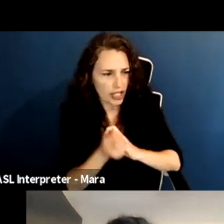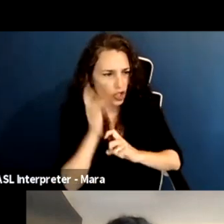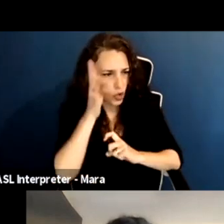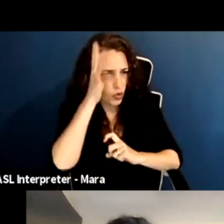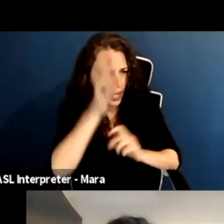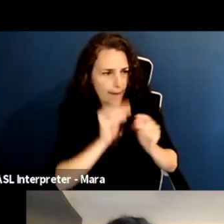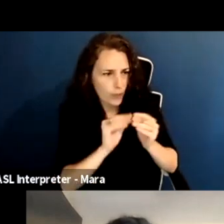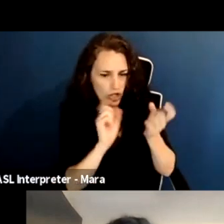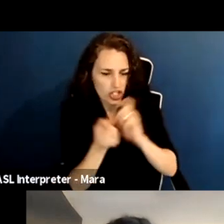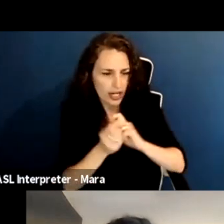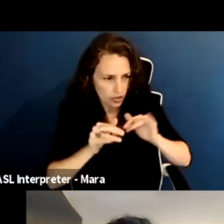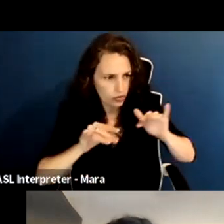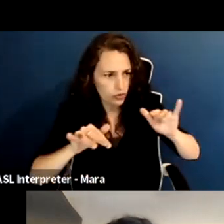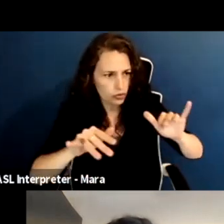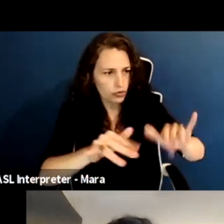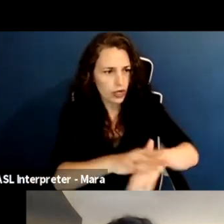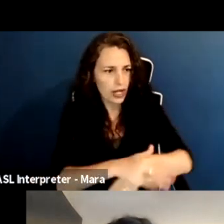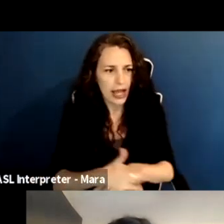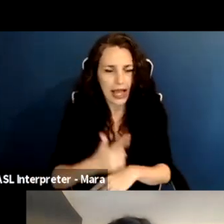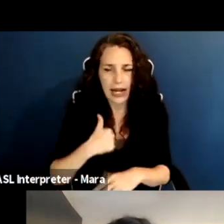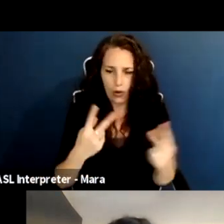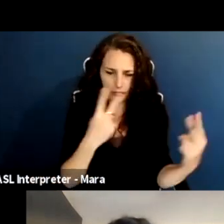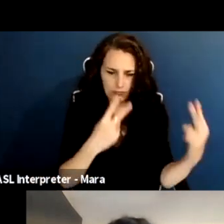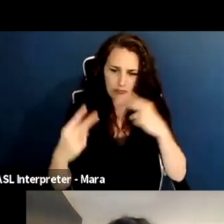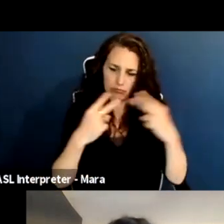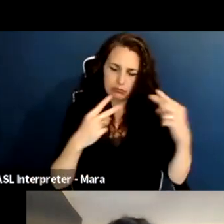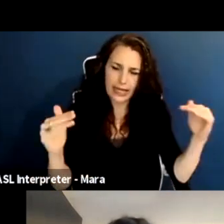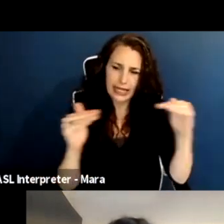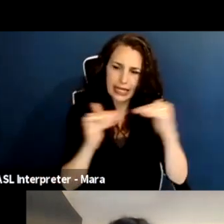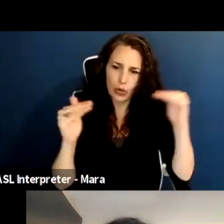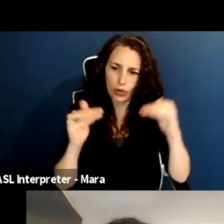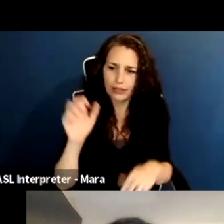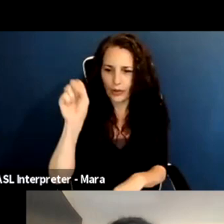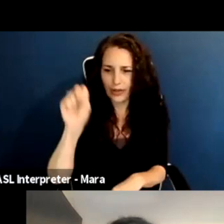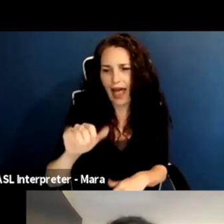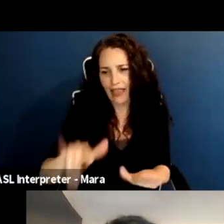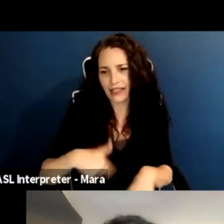So yeah, the obstacles are pretty difficult in that case